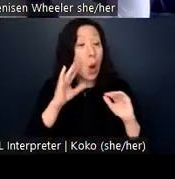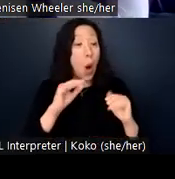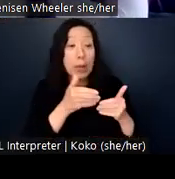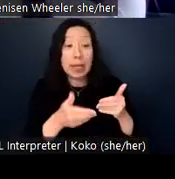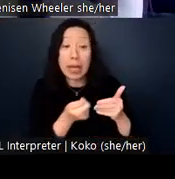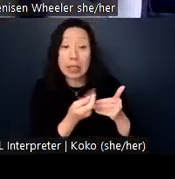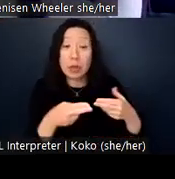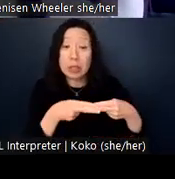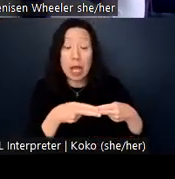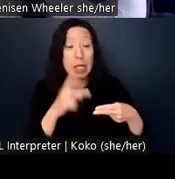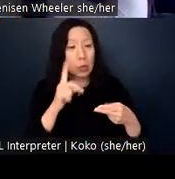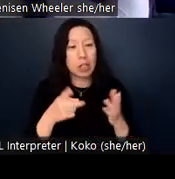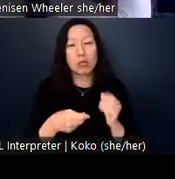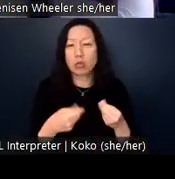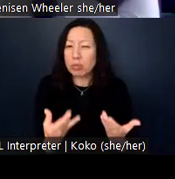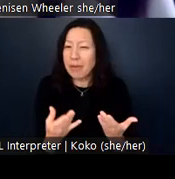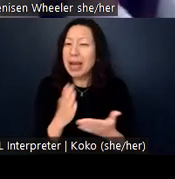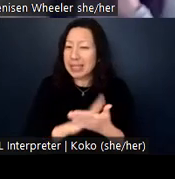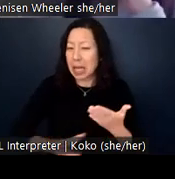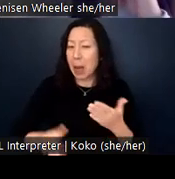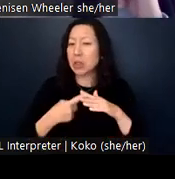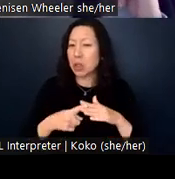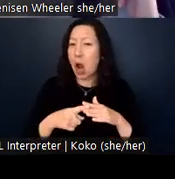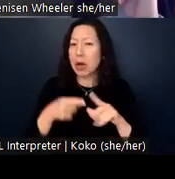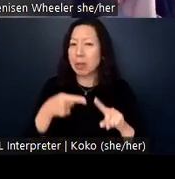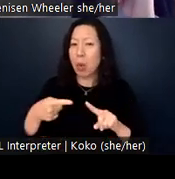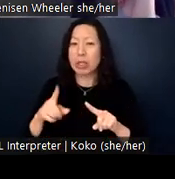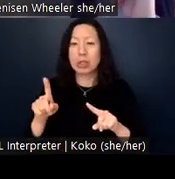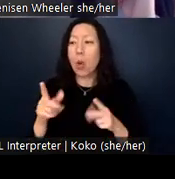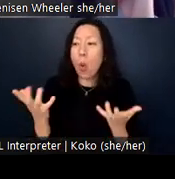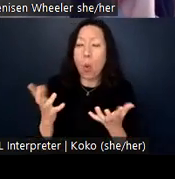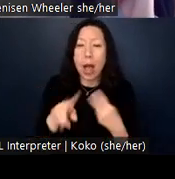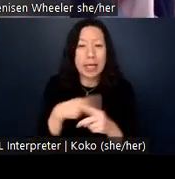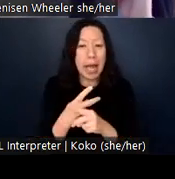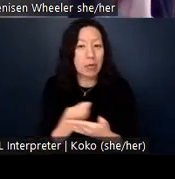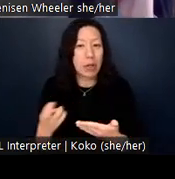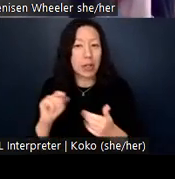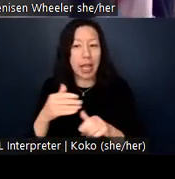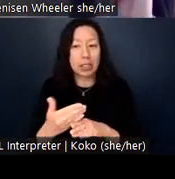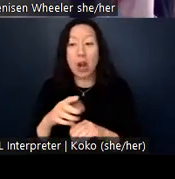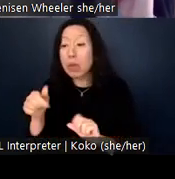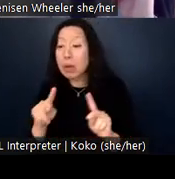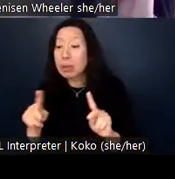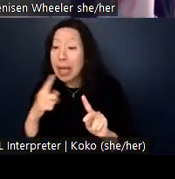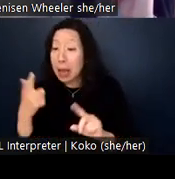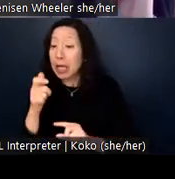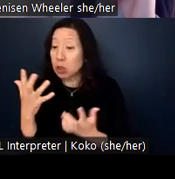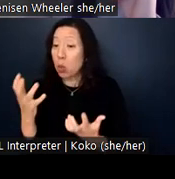for what resources you can share. 13:15:30 Other people were saying, because you want allows you to know that you are there for her, and that if there is abuse there